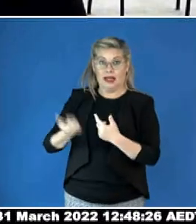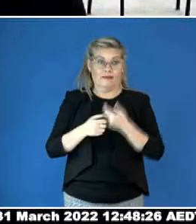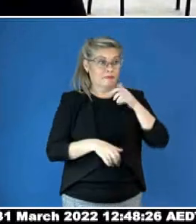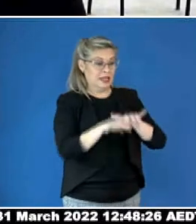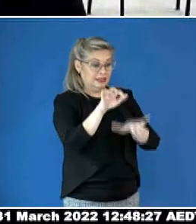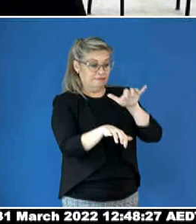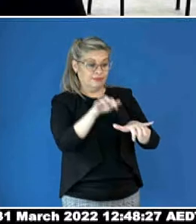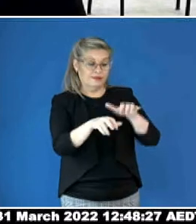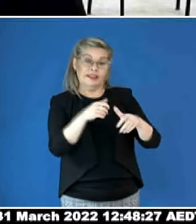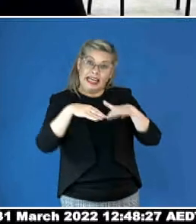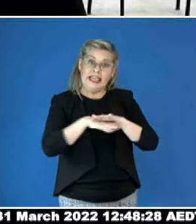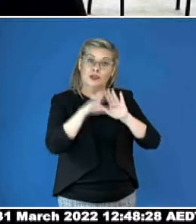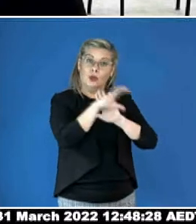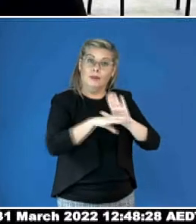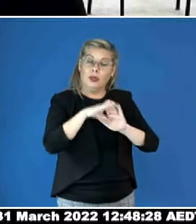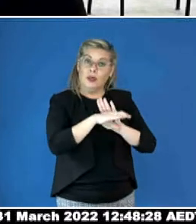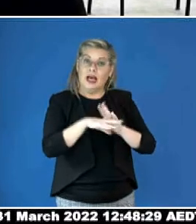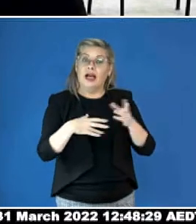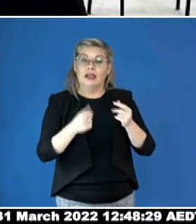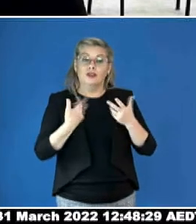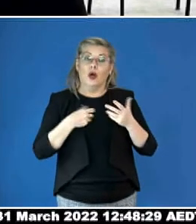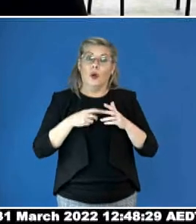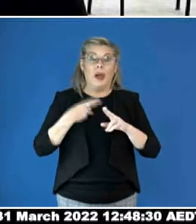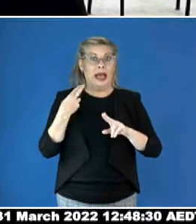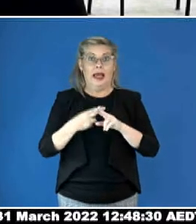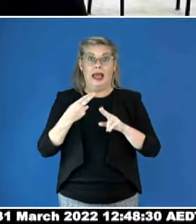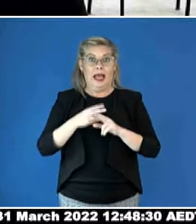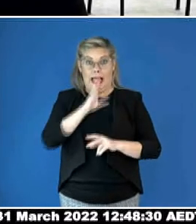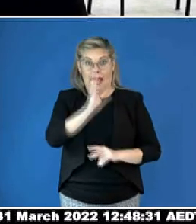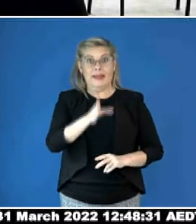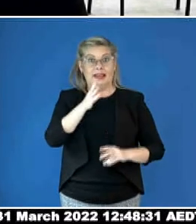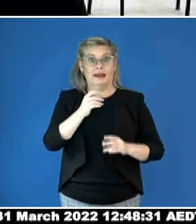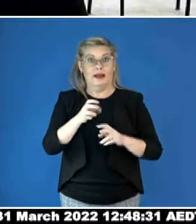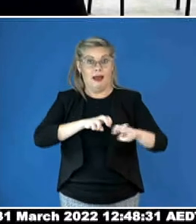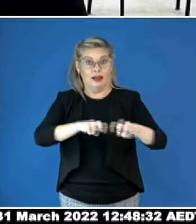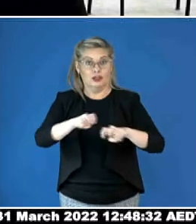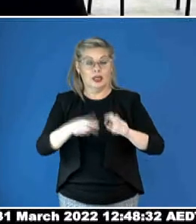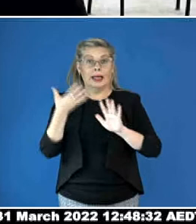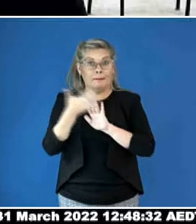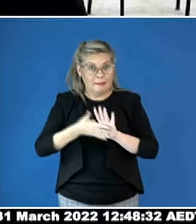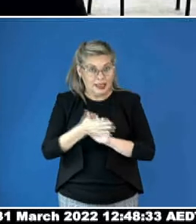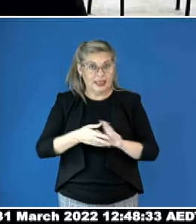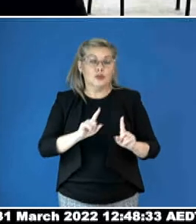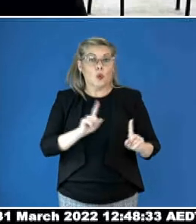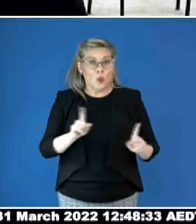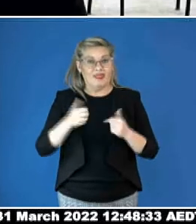if any - because immediate action should have been taken as soon as we knew about the incident. So that would be put into - or entered into the incident at that time.